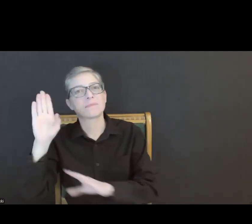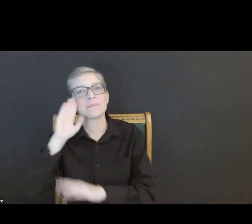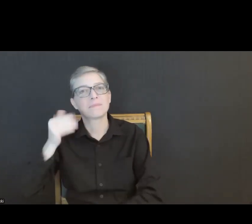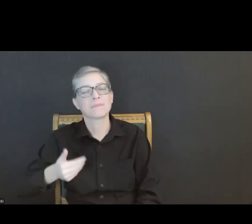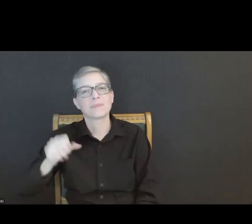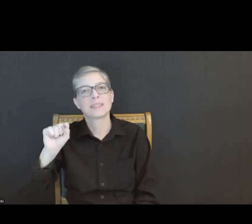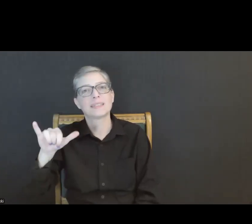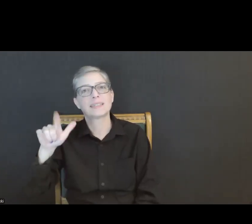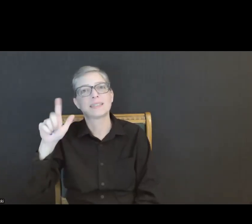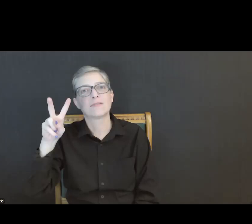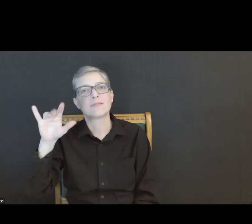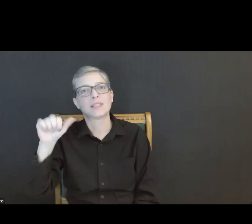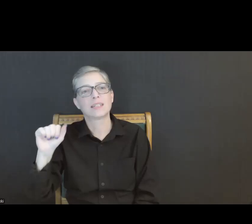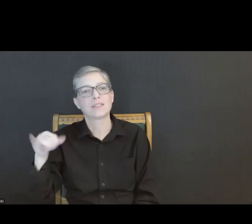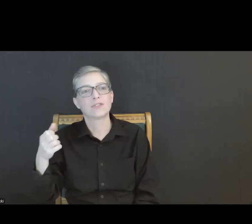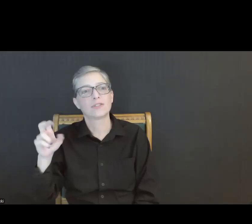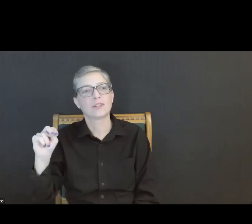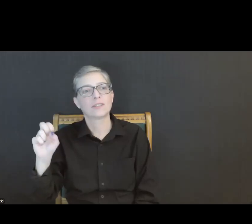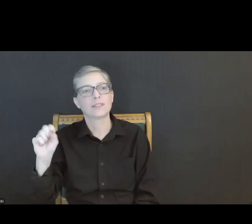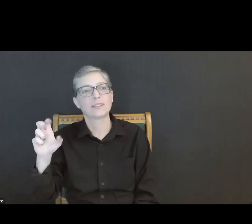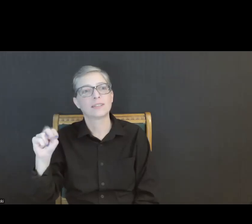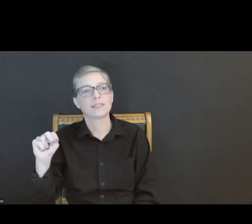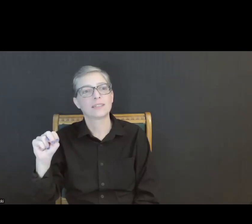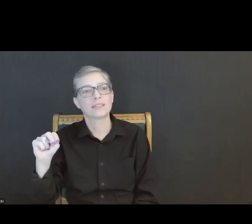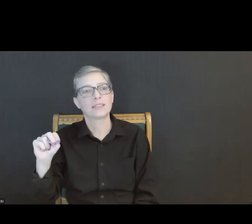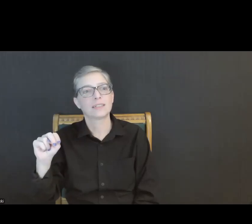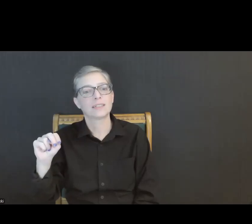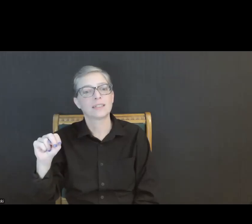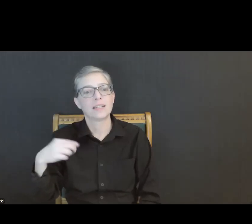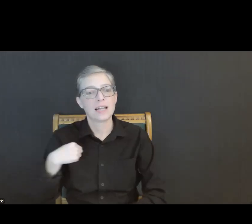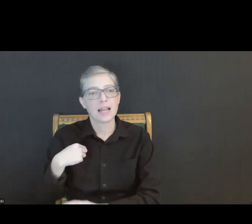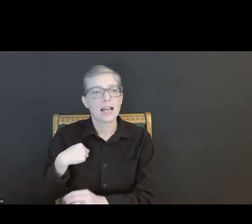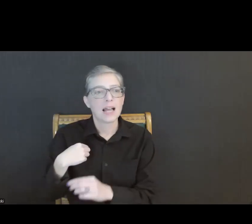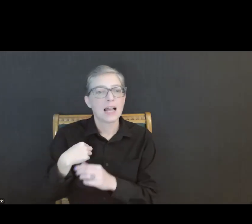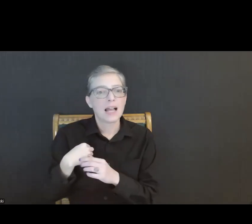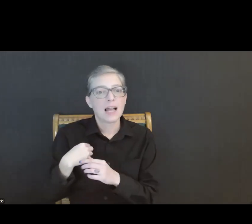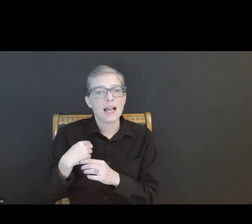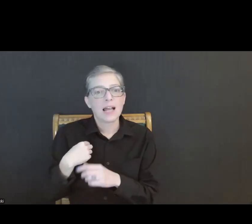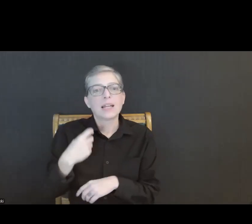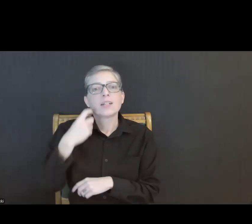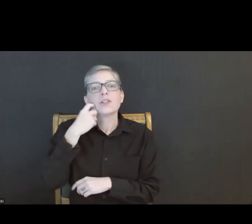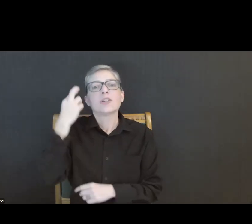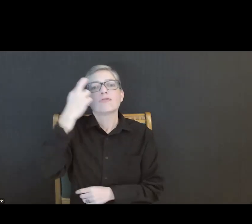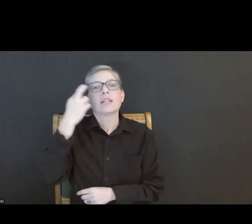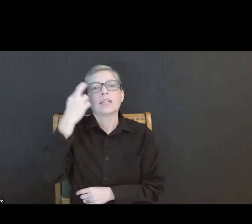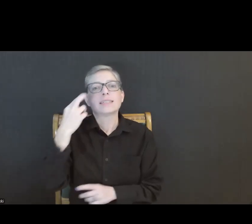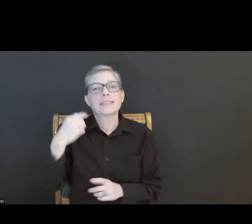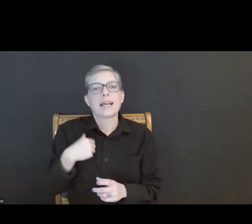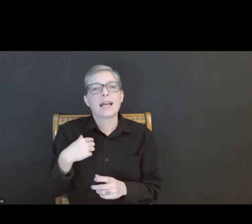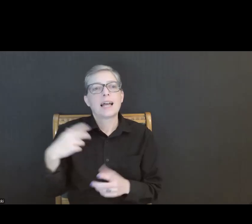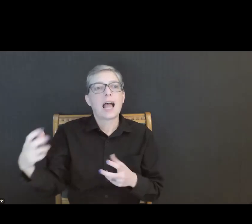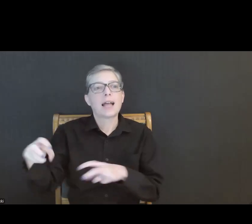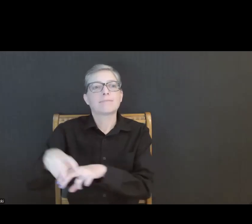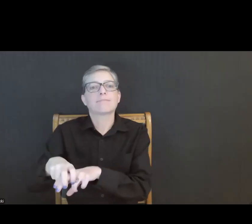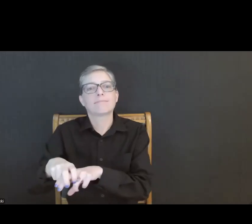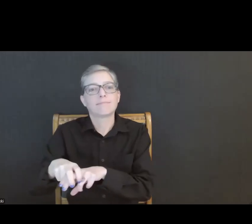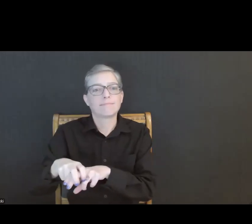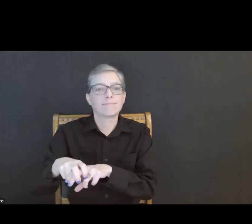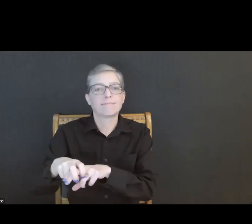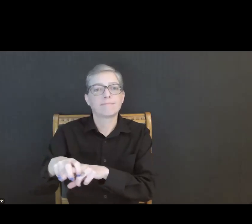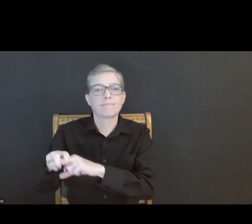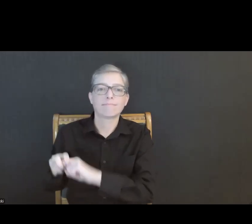and I just realized that I took the toughest seat um um but you know what sometimes uh it's just not